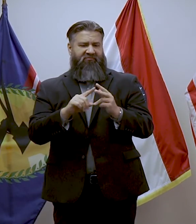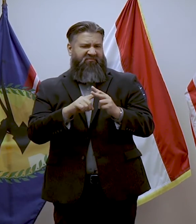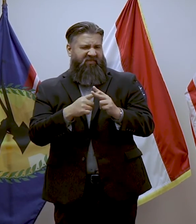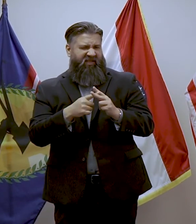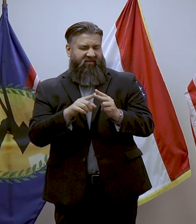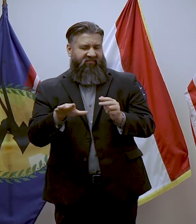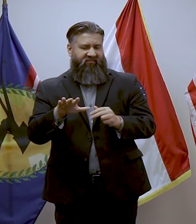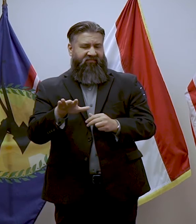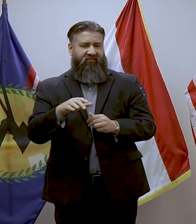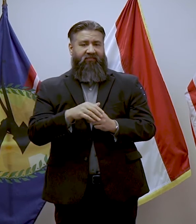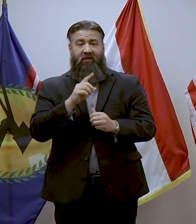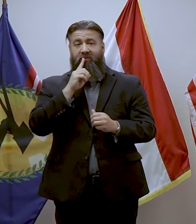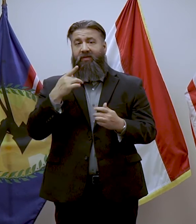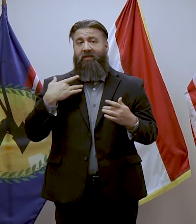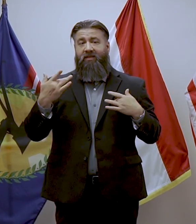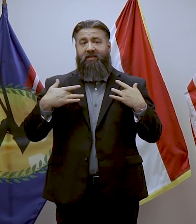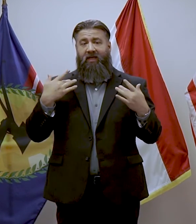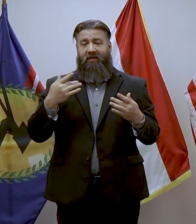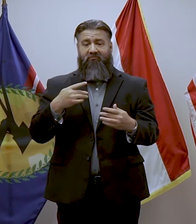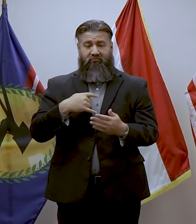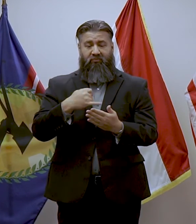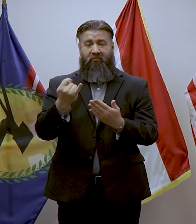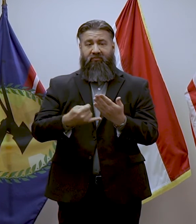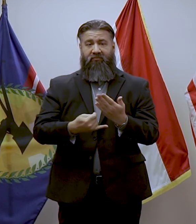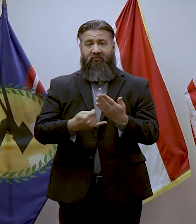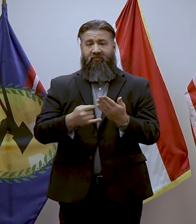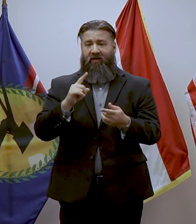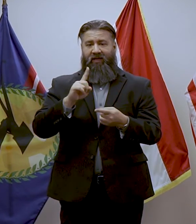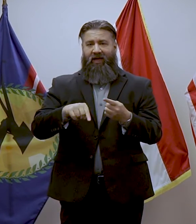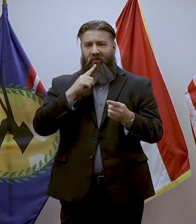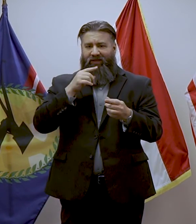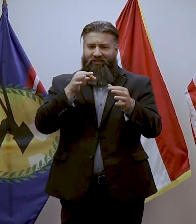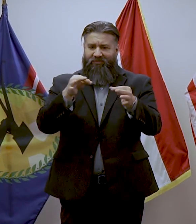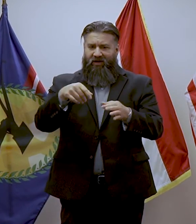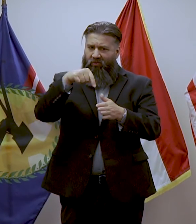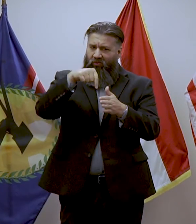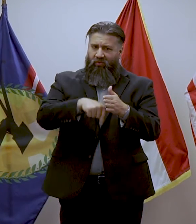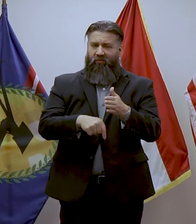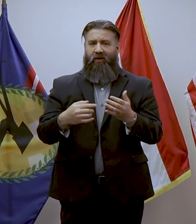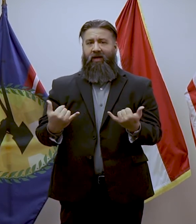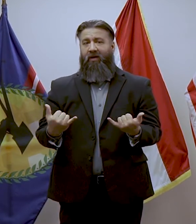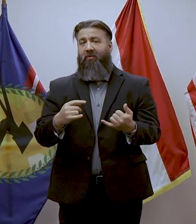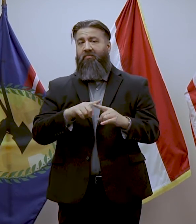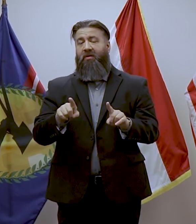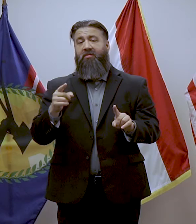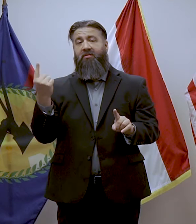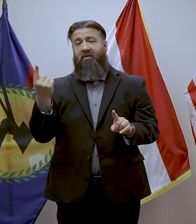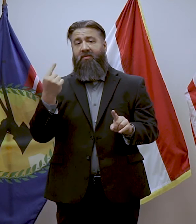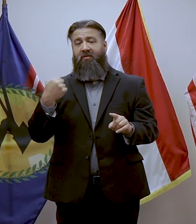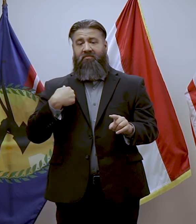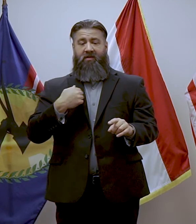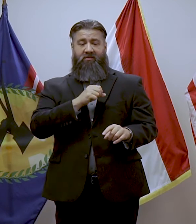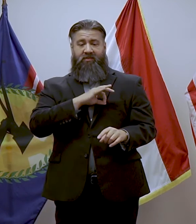It's really an exciting project. I couldn't possibly outline all the details here this morning, but it's something that my administration supports.